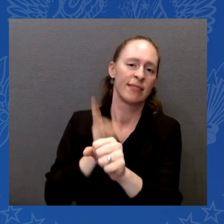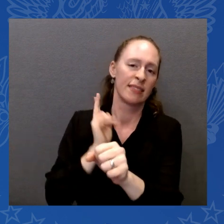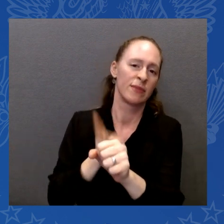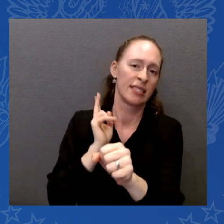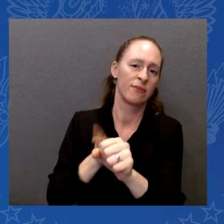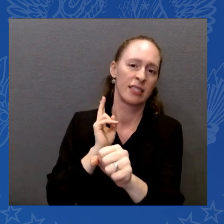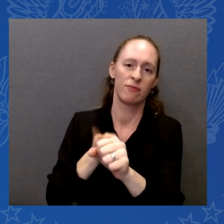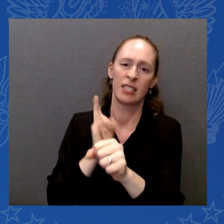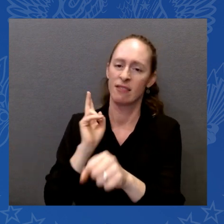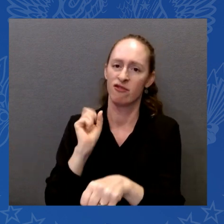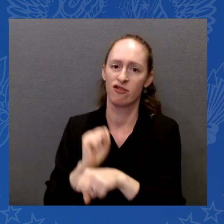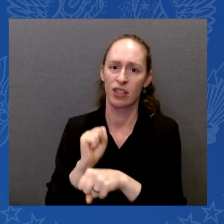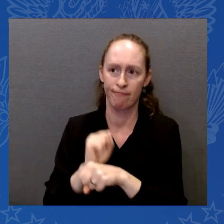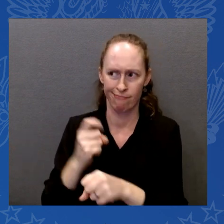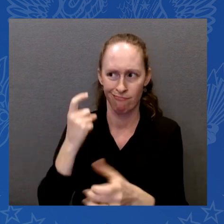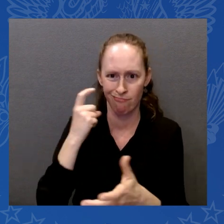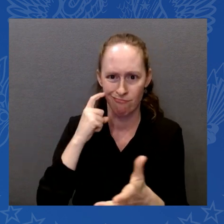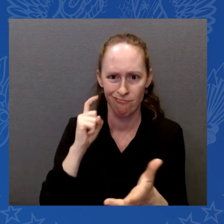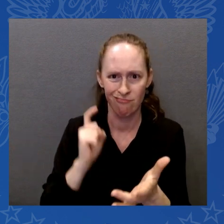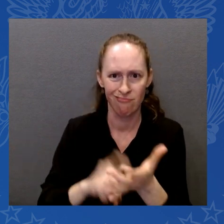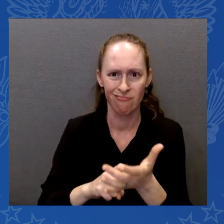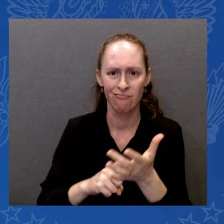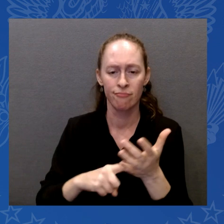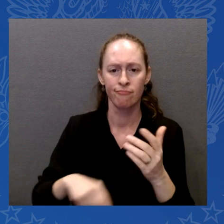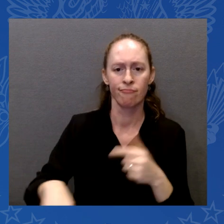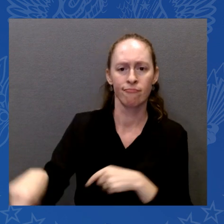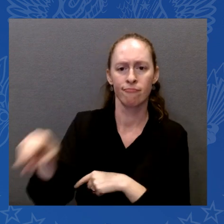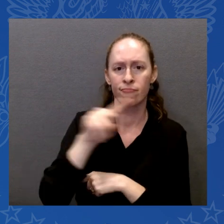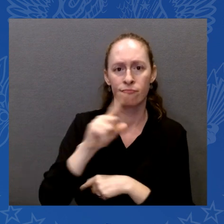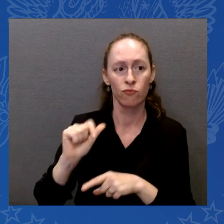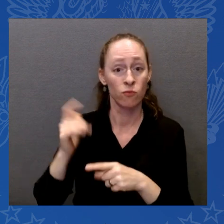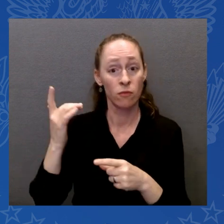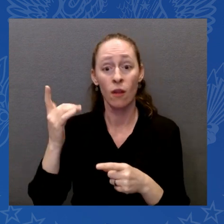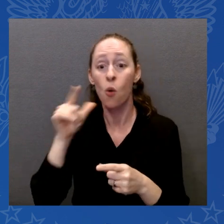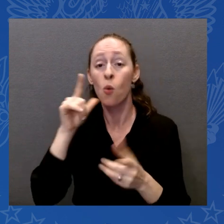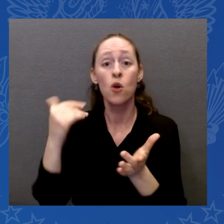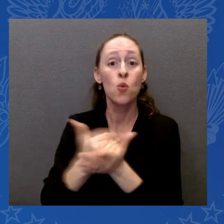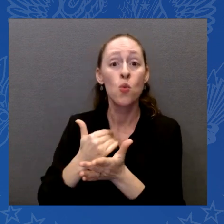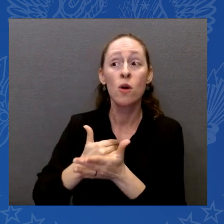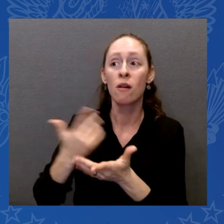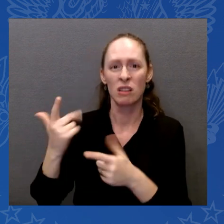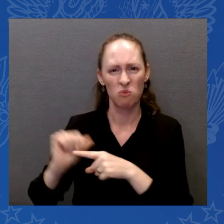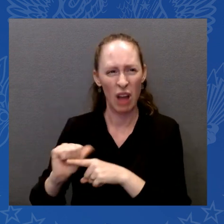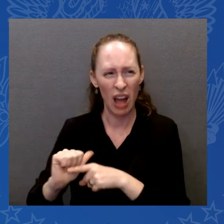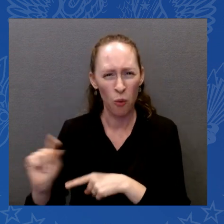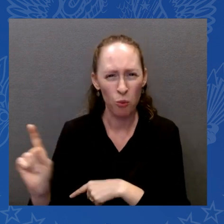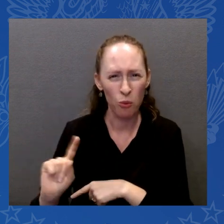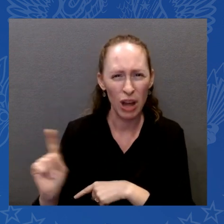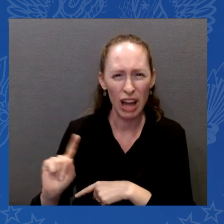who had planned to stay and practice in Wisconsin are now wondering whether they will receive the training